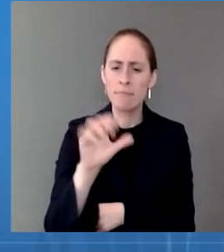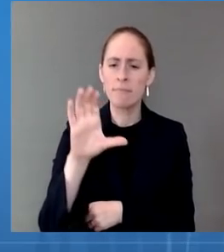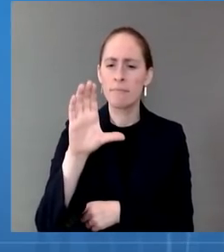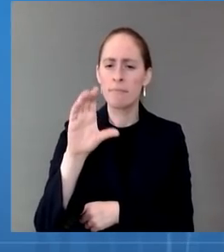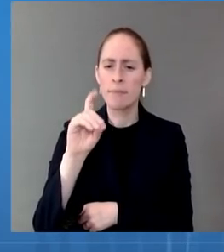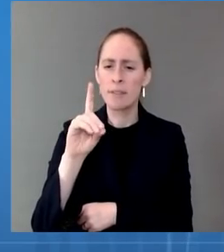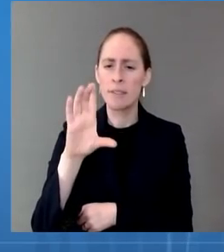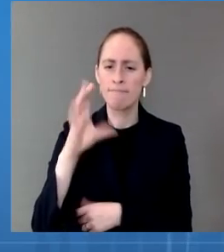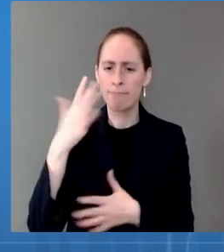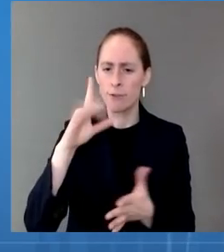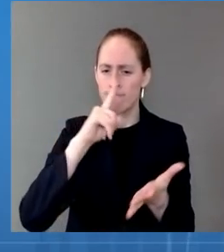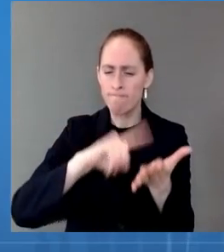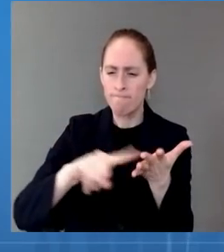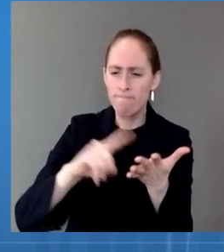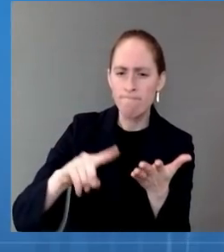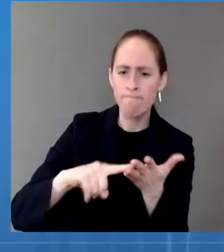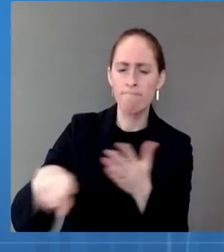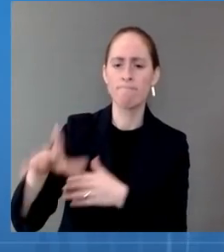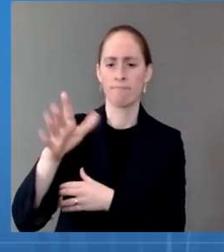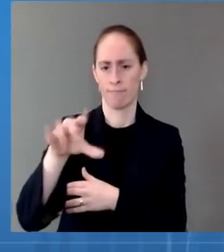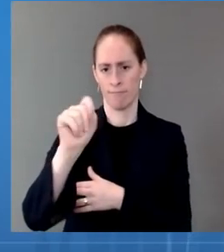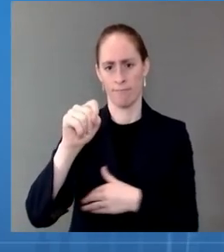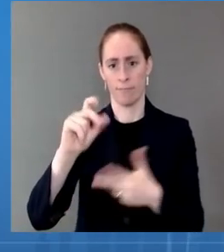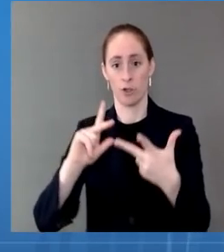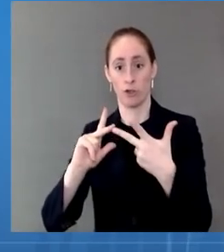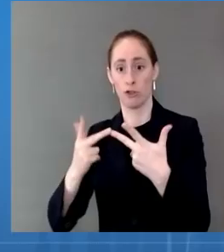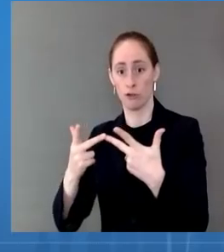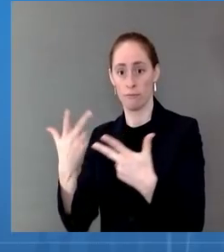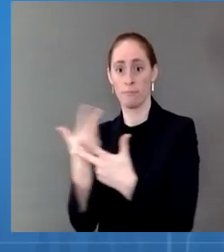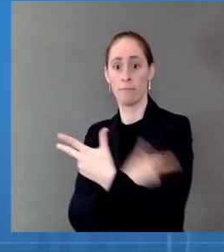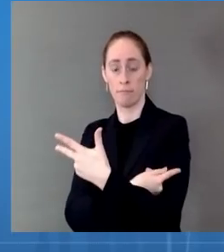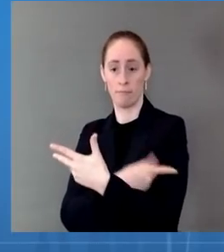The Pfizer-BioNTech COVID-19 vaccine is the only authorized